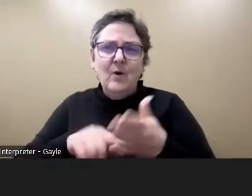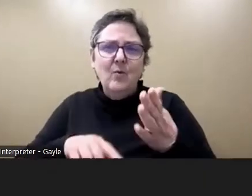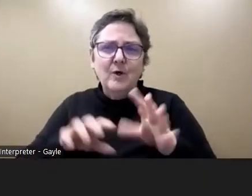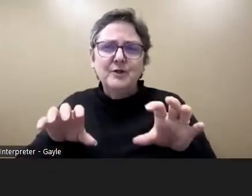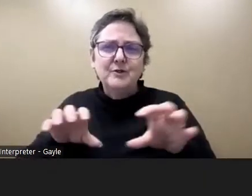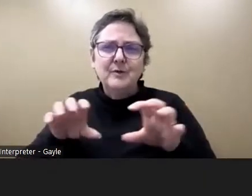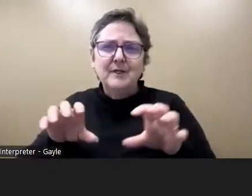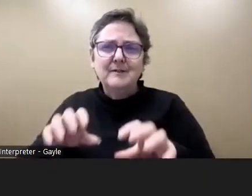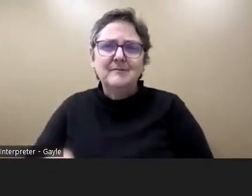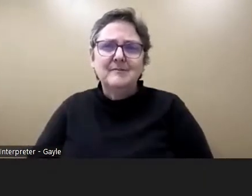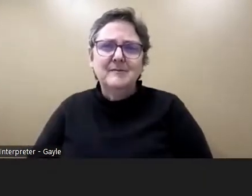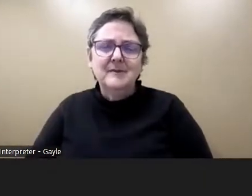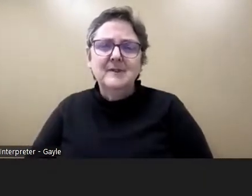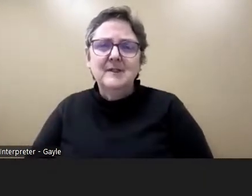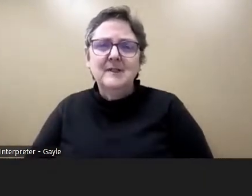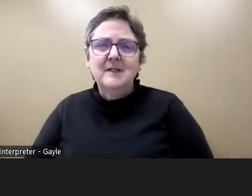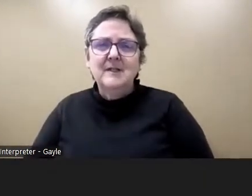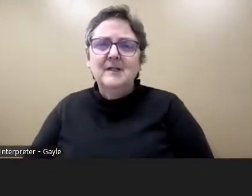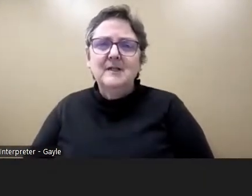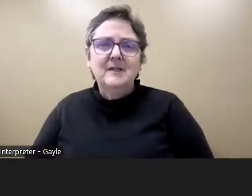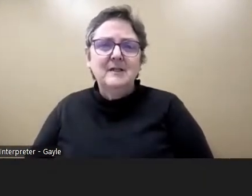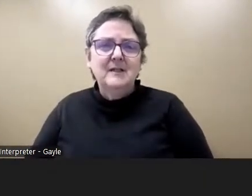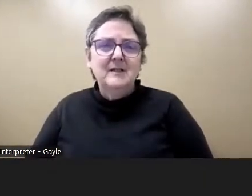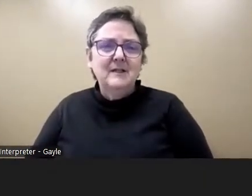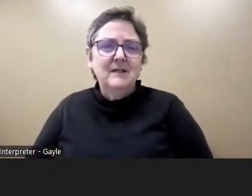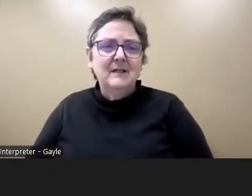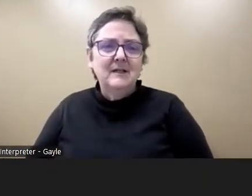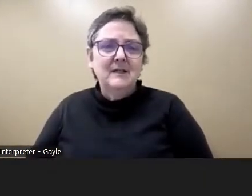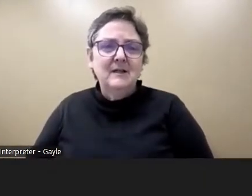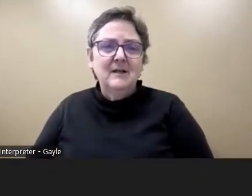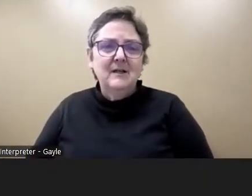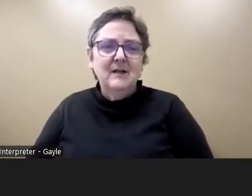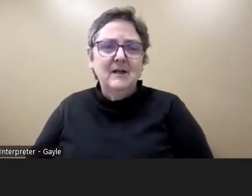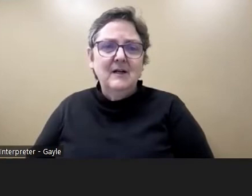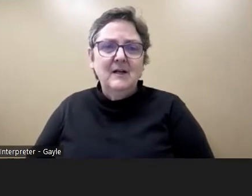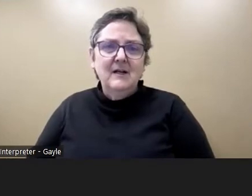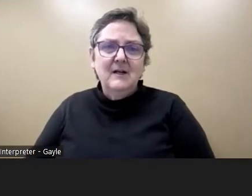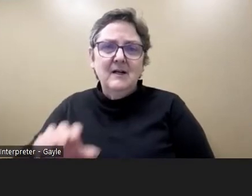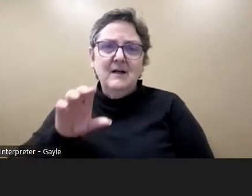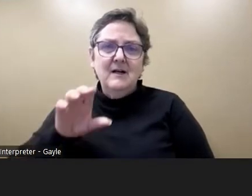Yes, absolutely, Camilla. Yes, so let's start with the first topic,